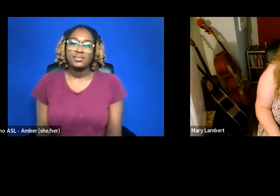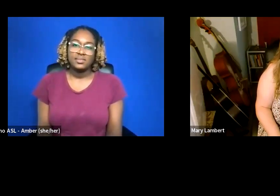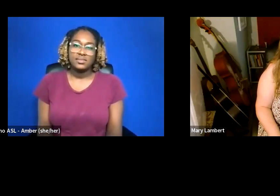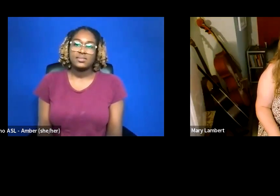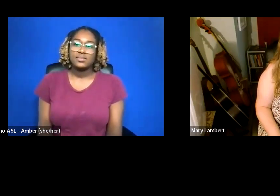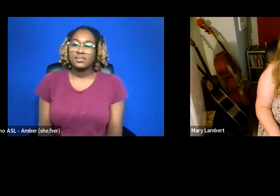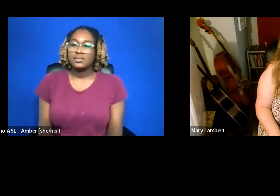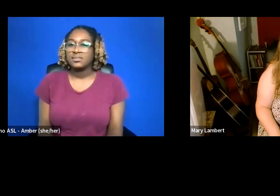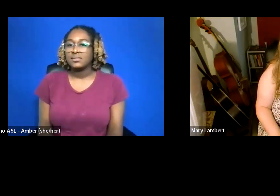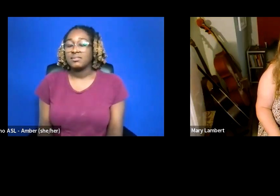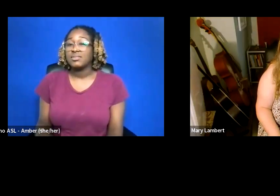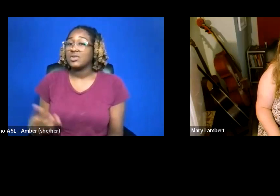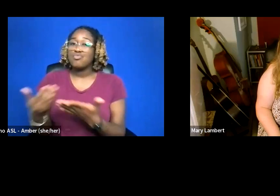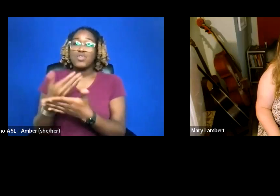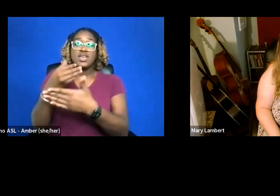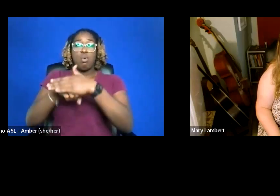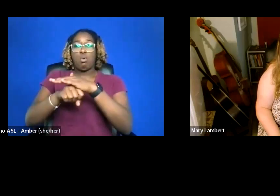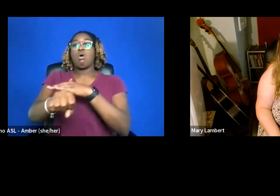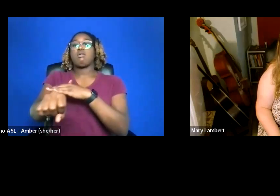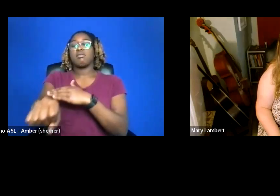reborn who